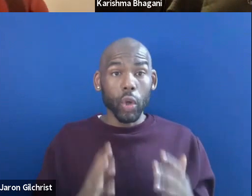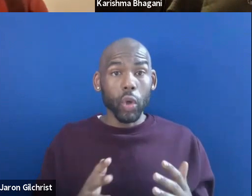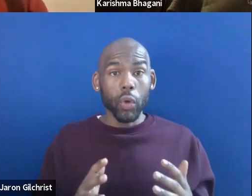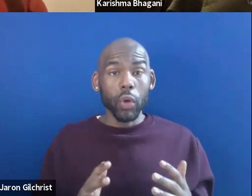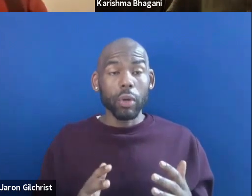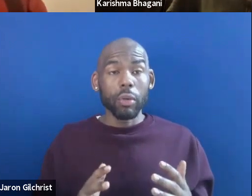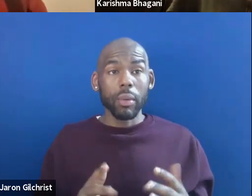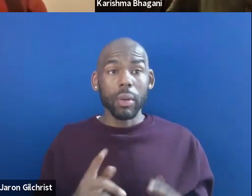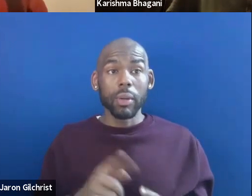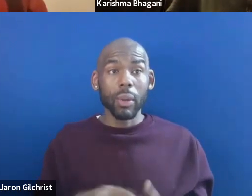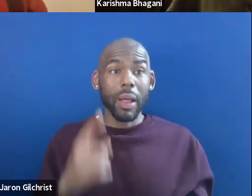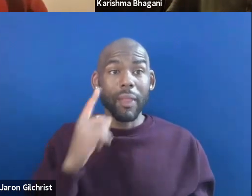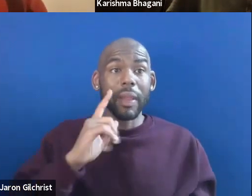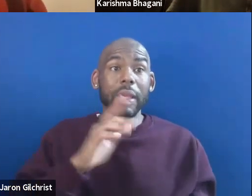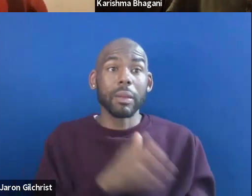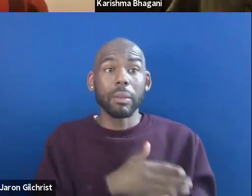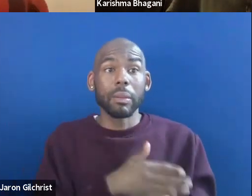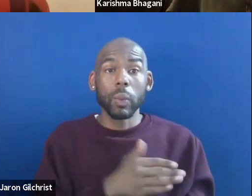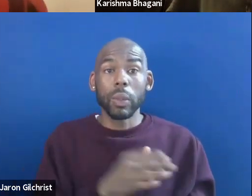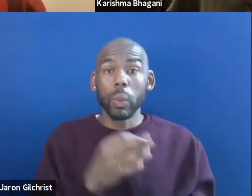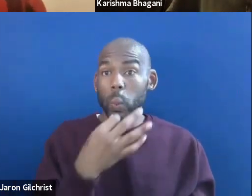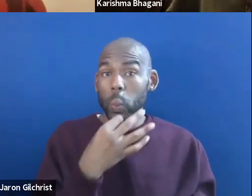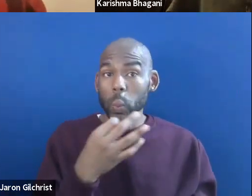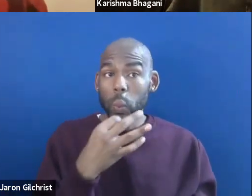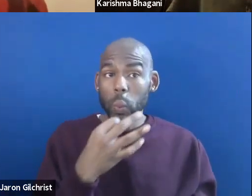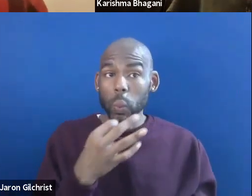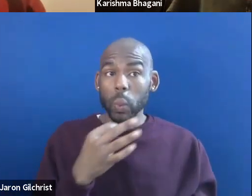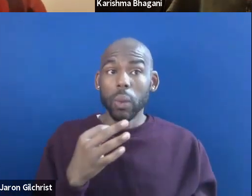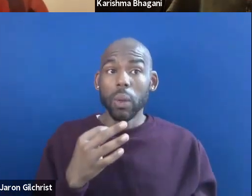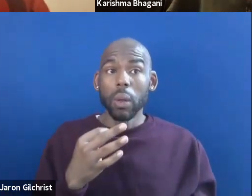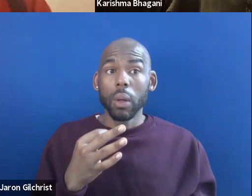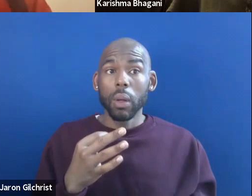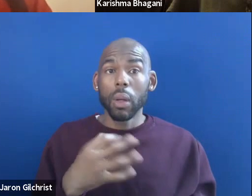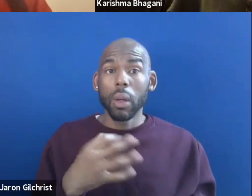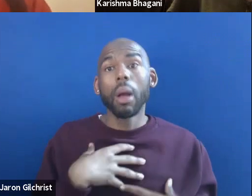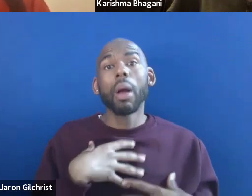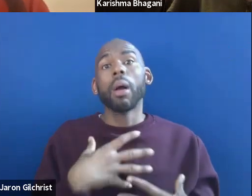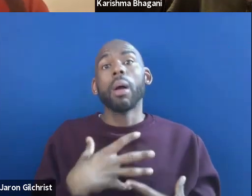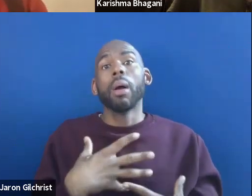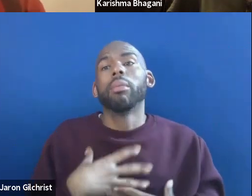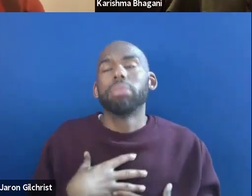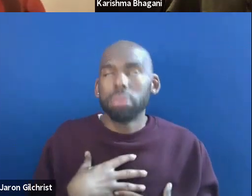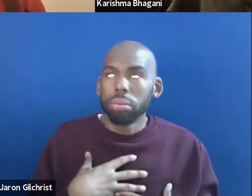So I think with music as soon as it becomes like once I start to sigh then I know, okay,